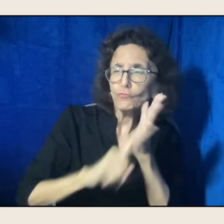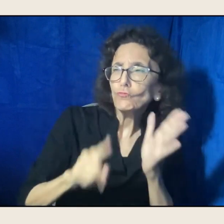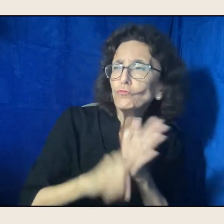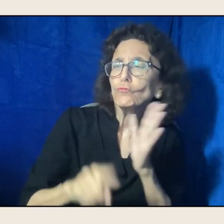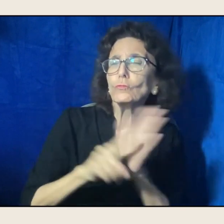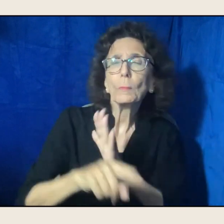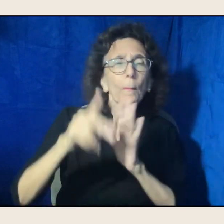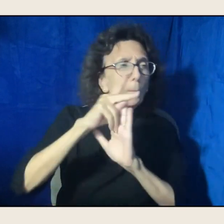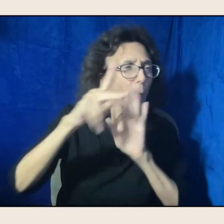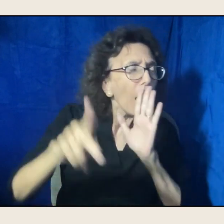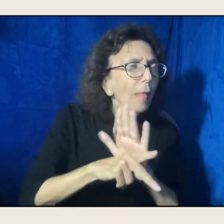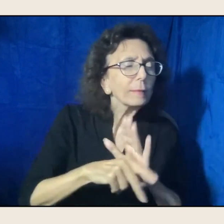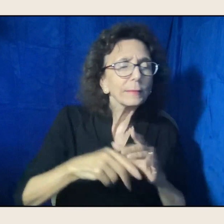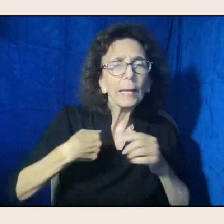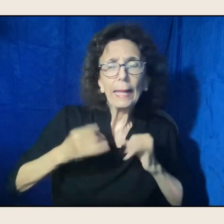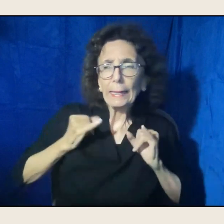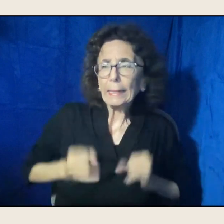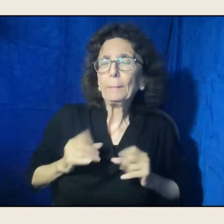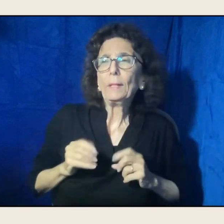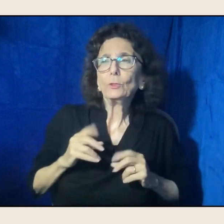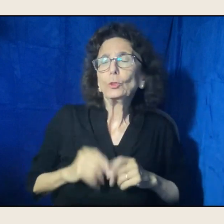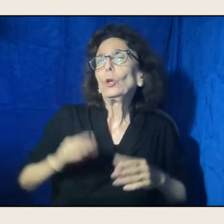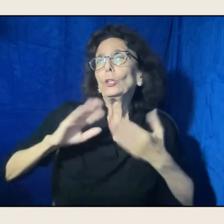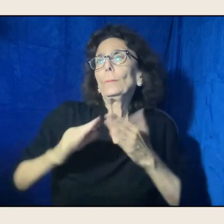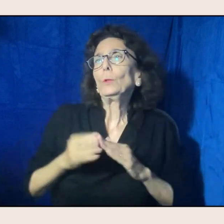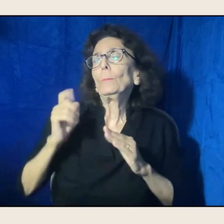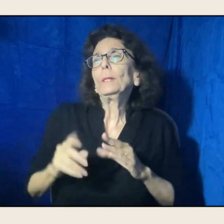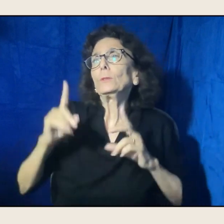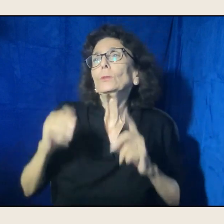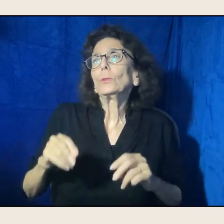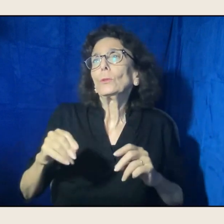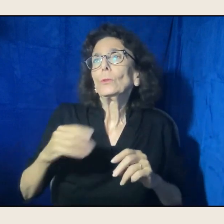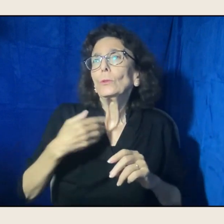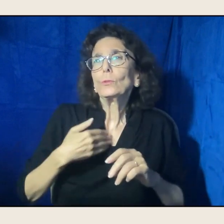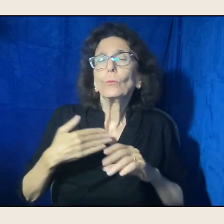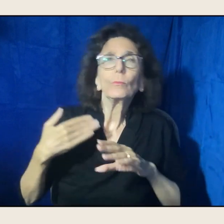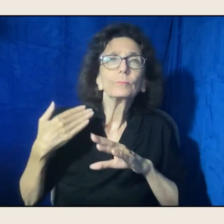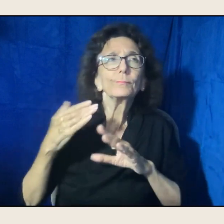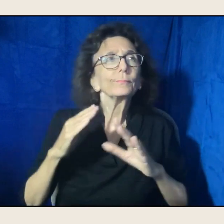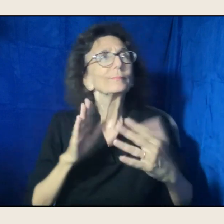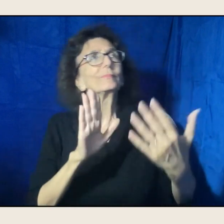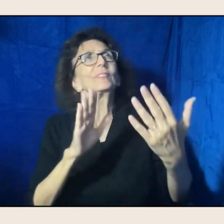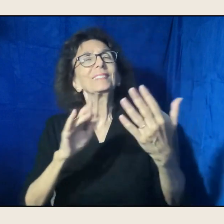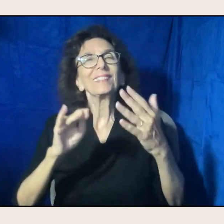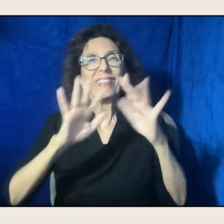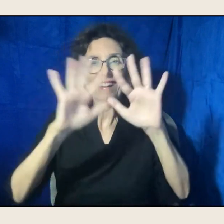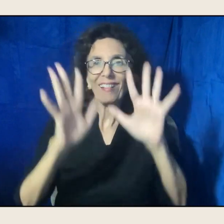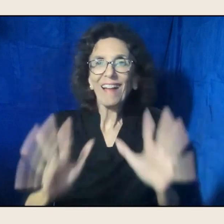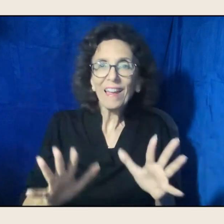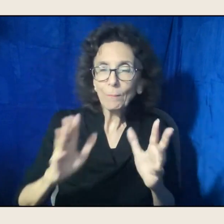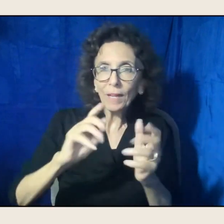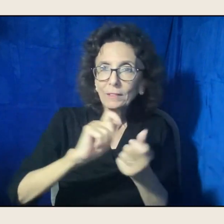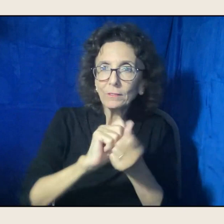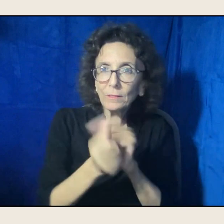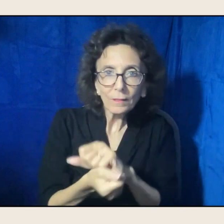community practice, to combat a climate crisis. What I would like to ask each of you is